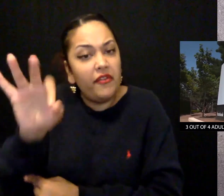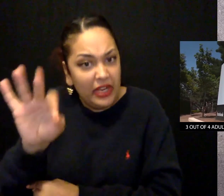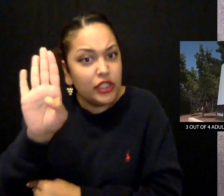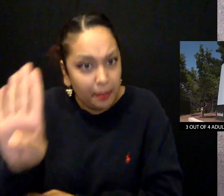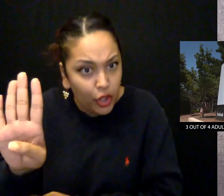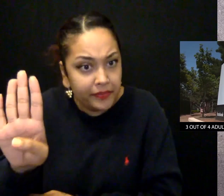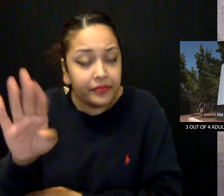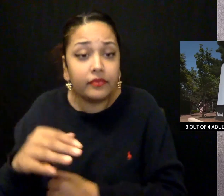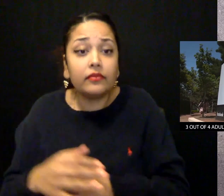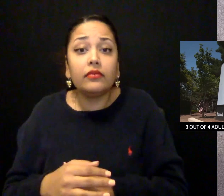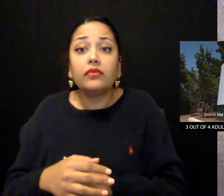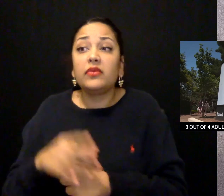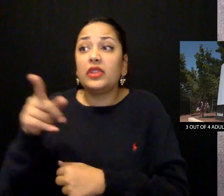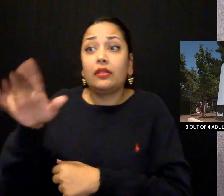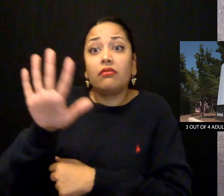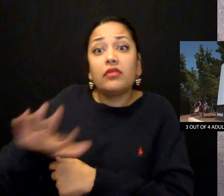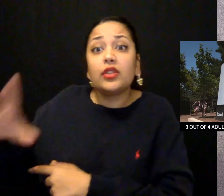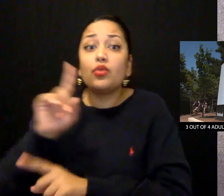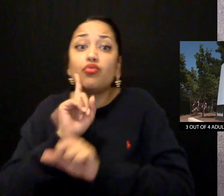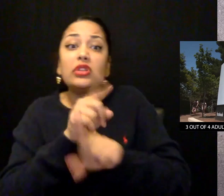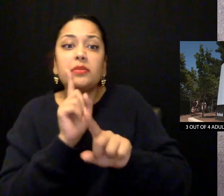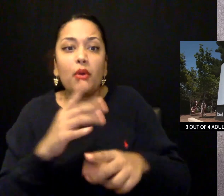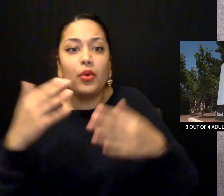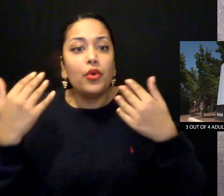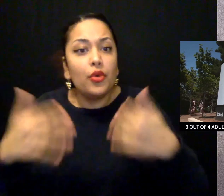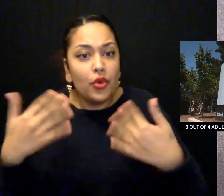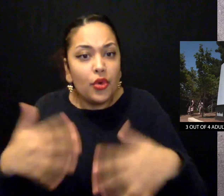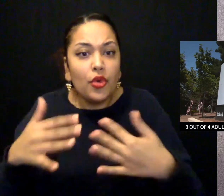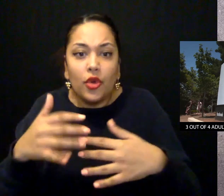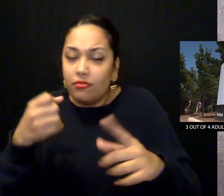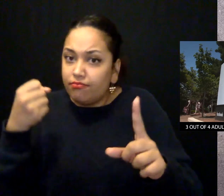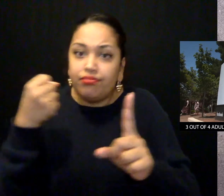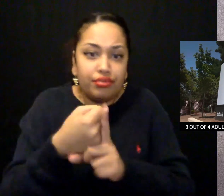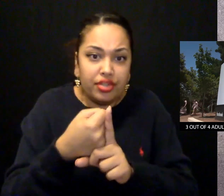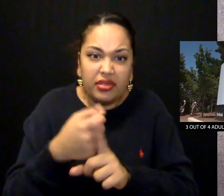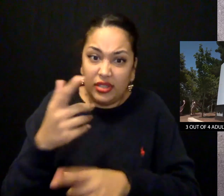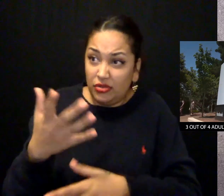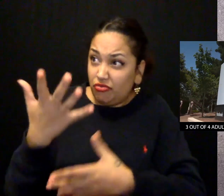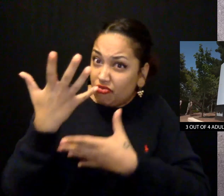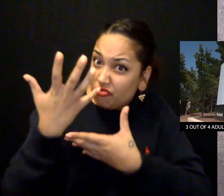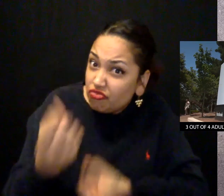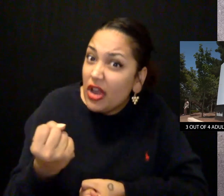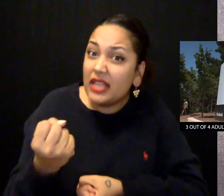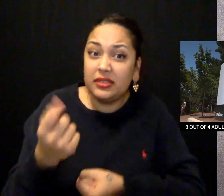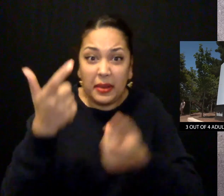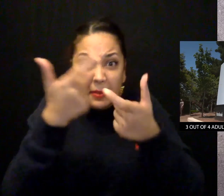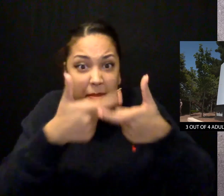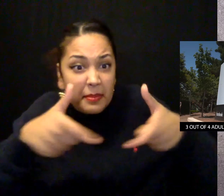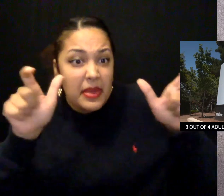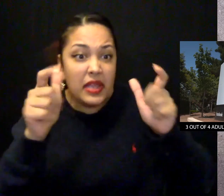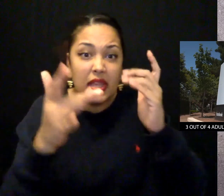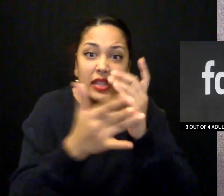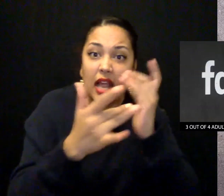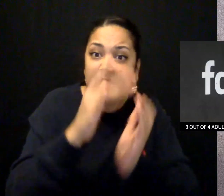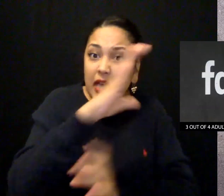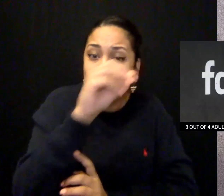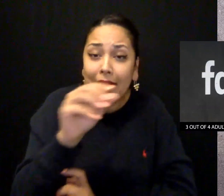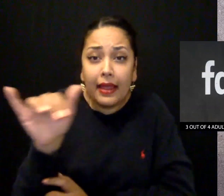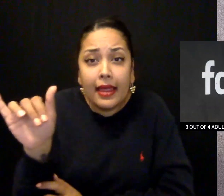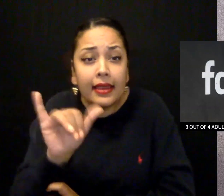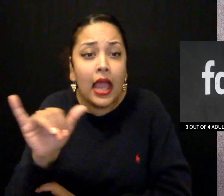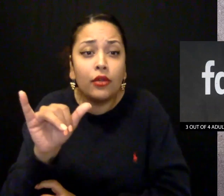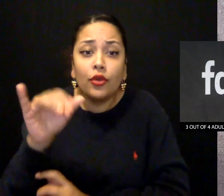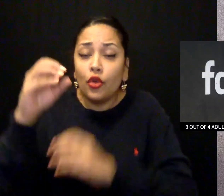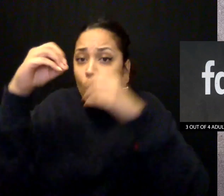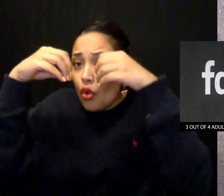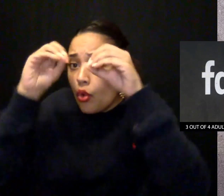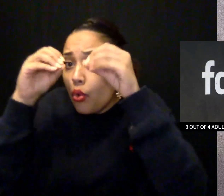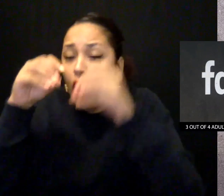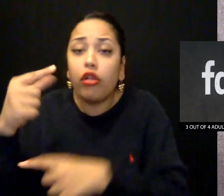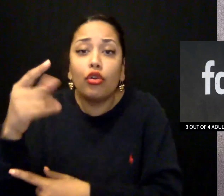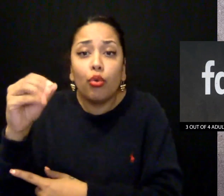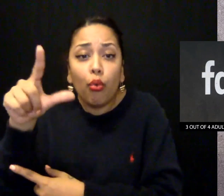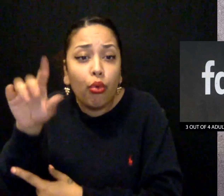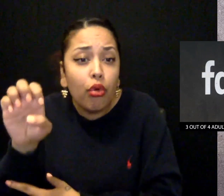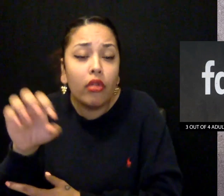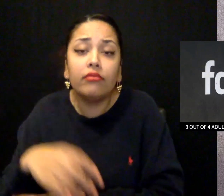through Facebook the responses were pretty split over whether they trust